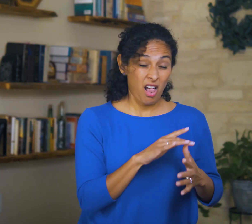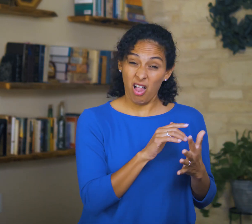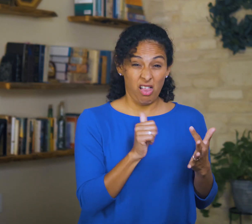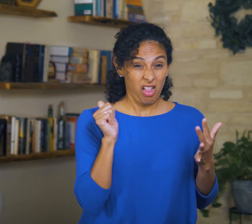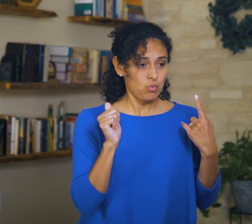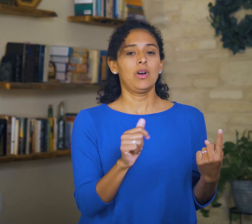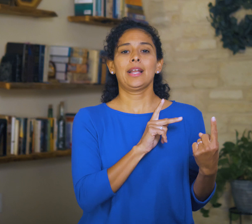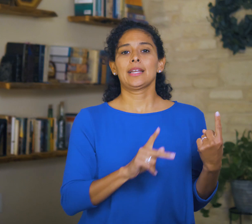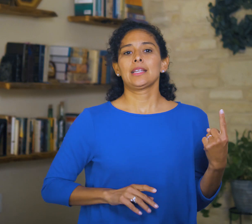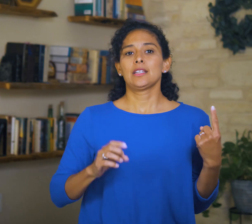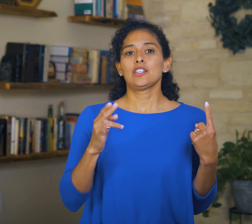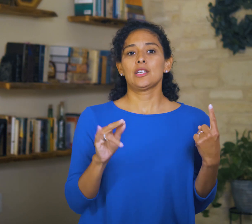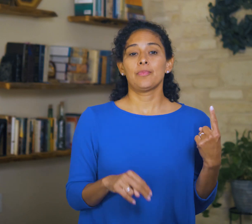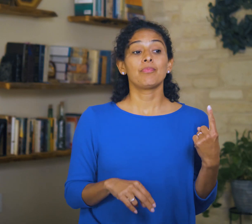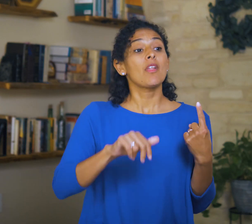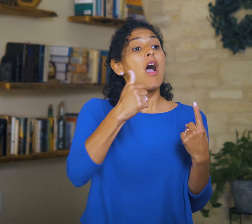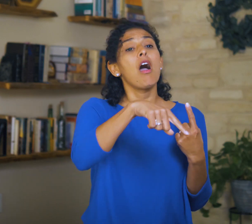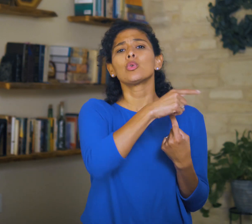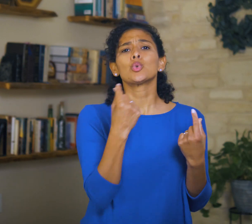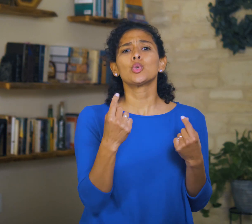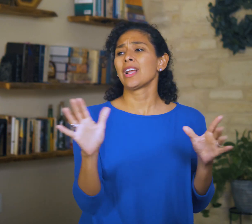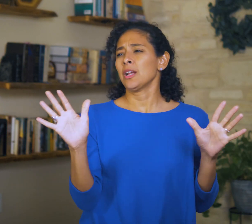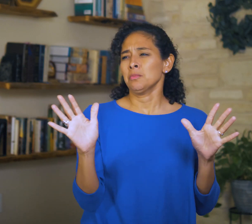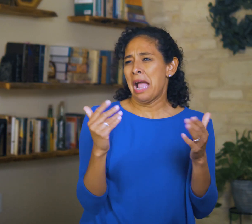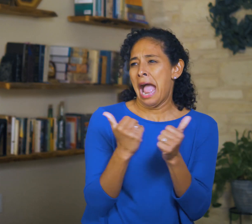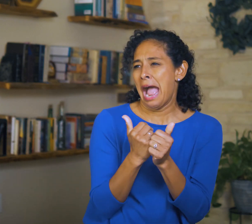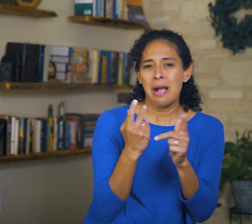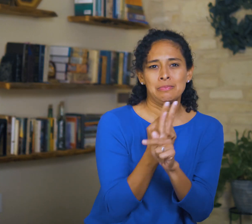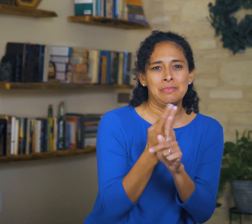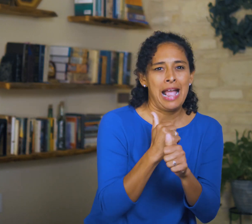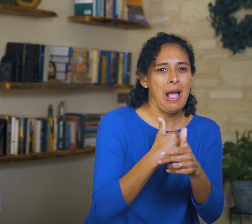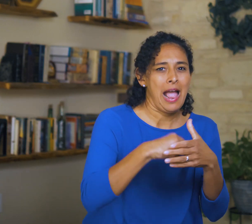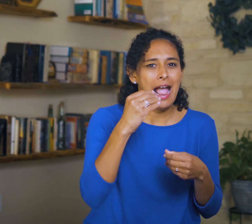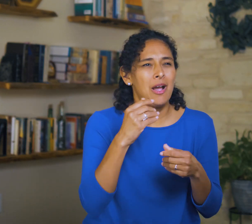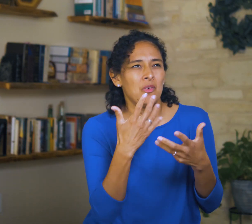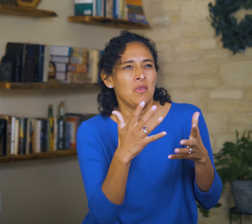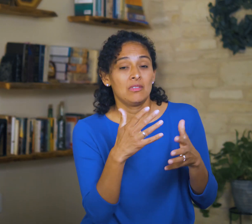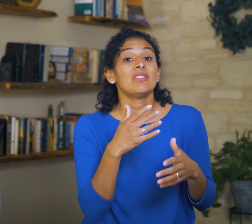but only King Chin followed the plan. Everyone else looked for an escape route